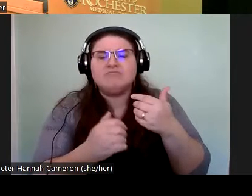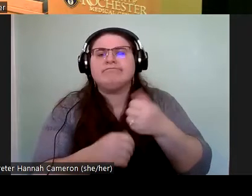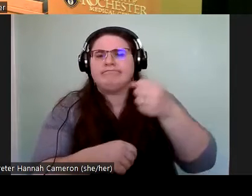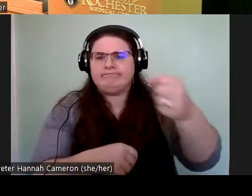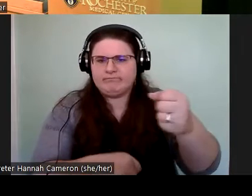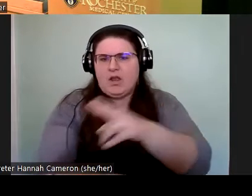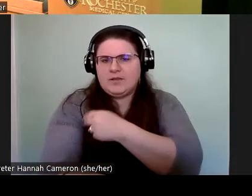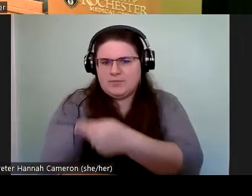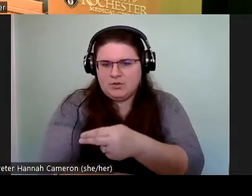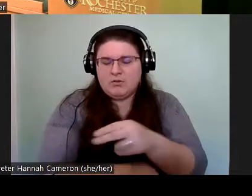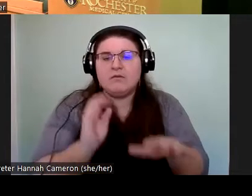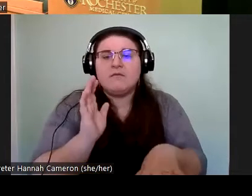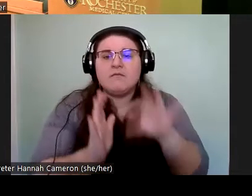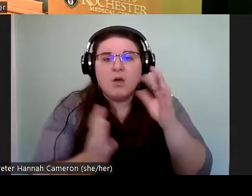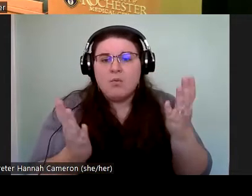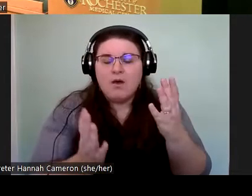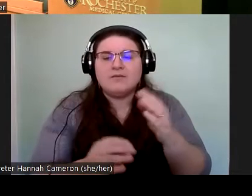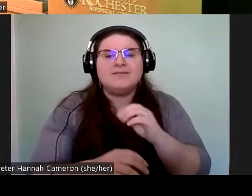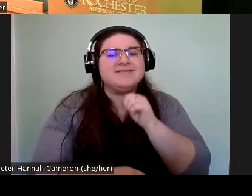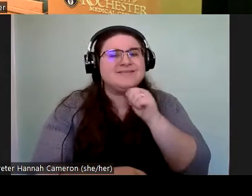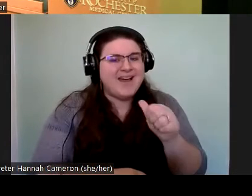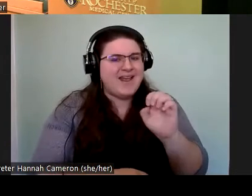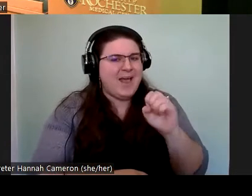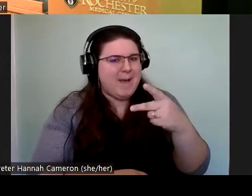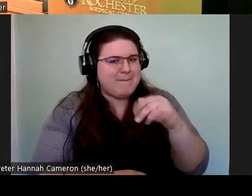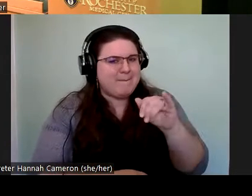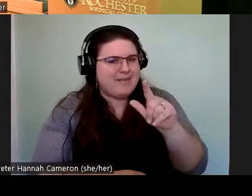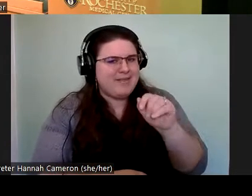that he actually had not nonepileptic seizures caused by serious depression I was then voted